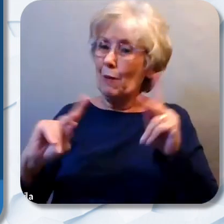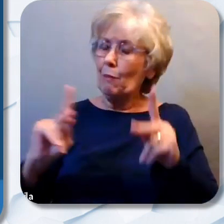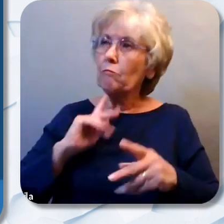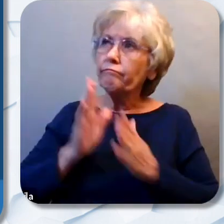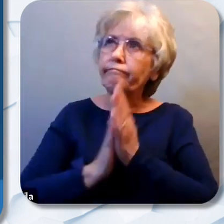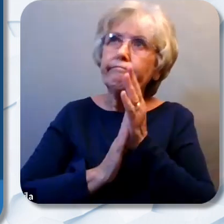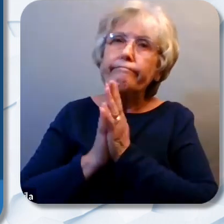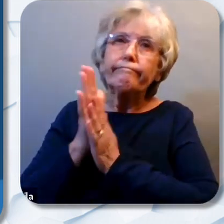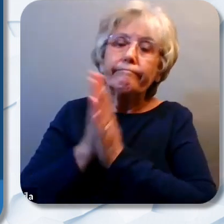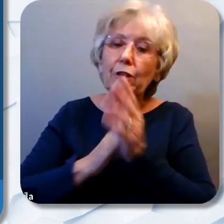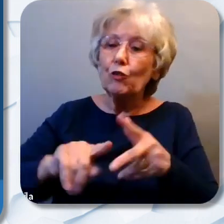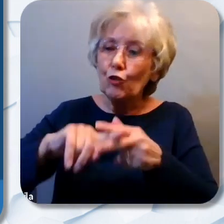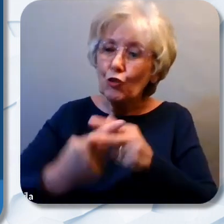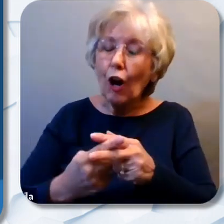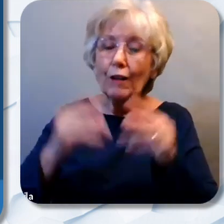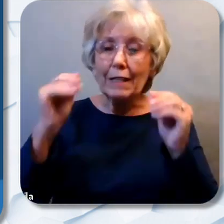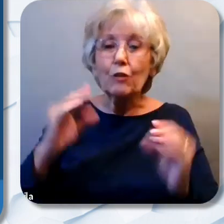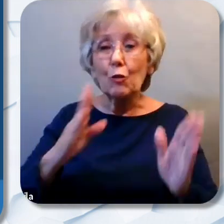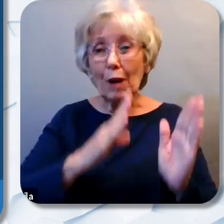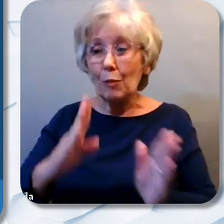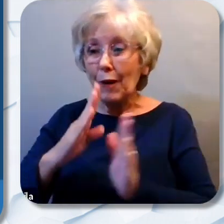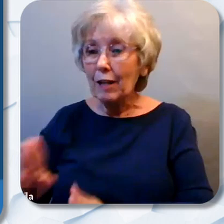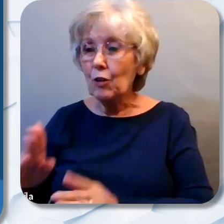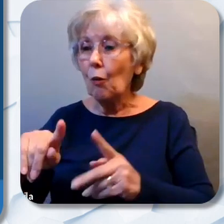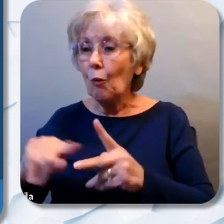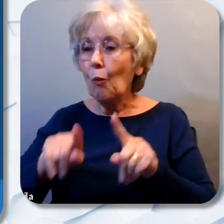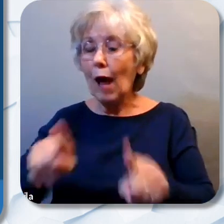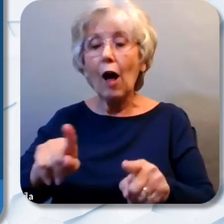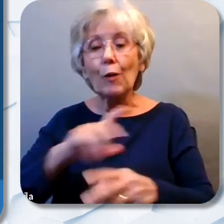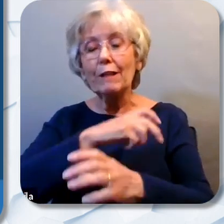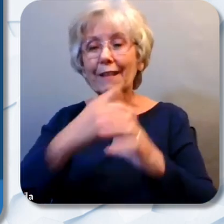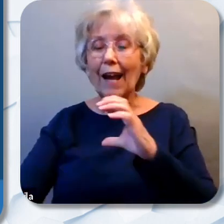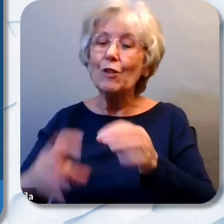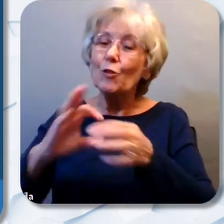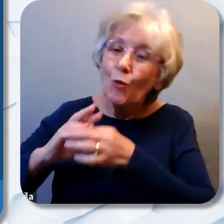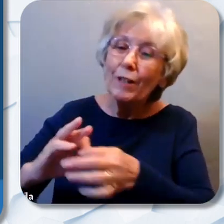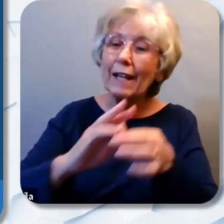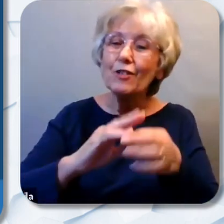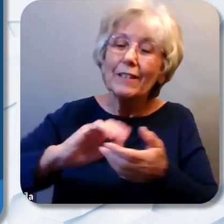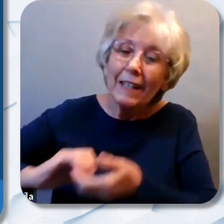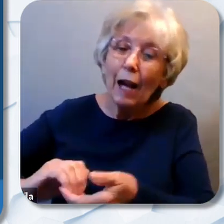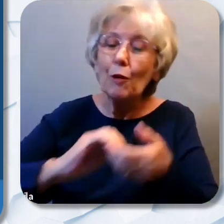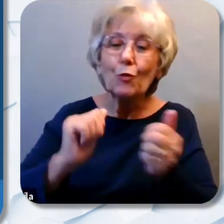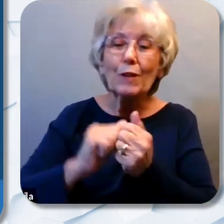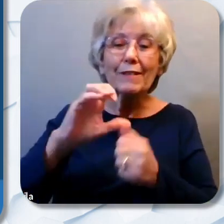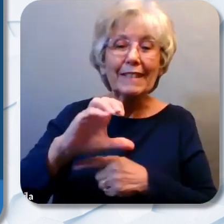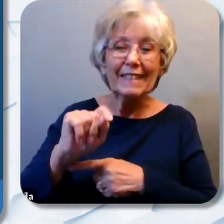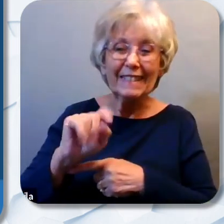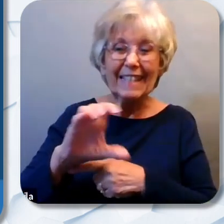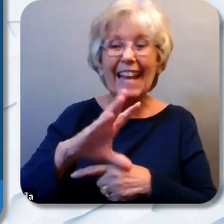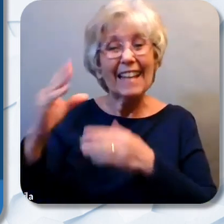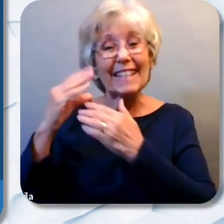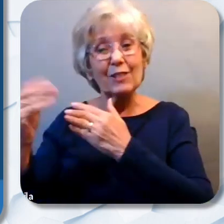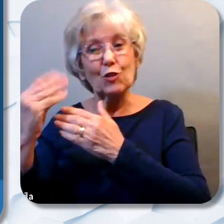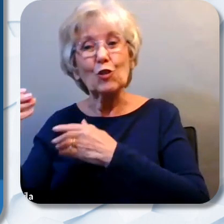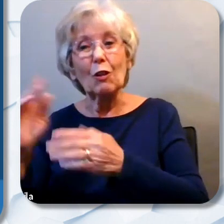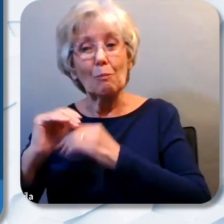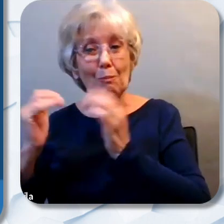as we dive into the coordination and collaboration with ctc and our external partners. The budget